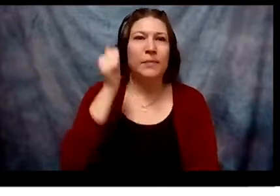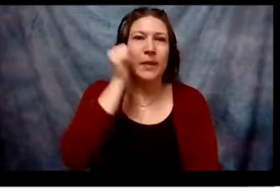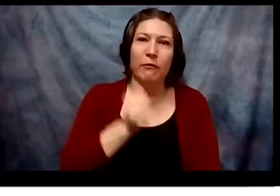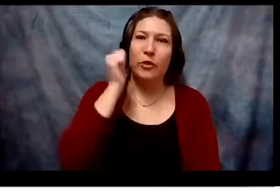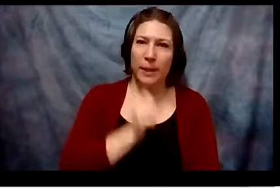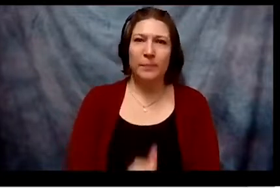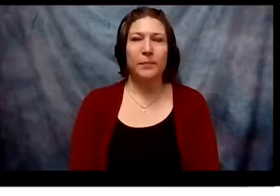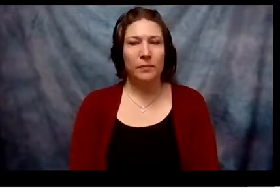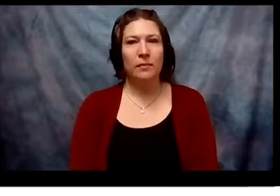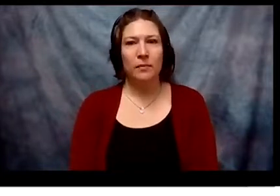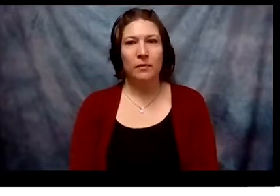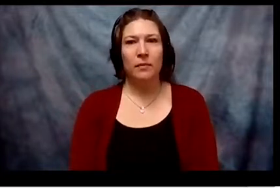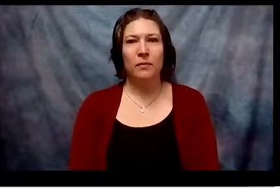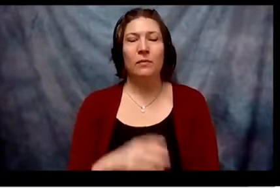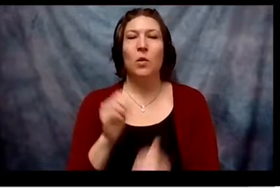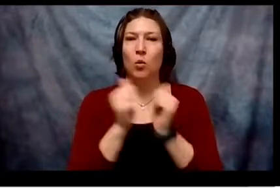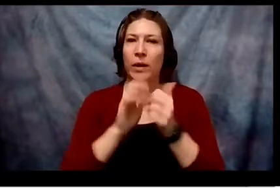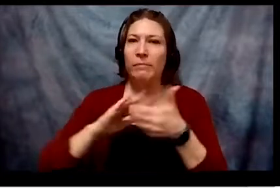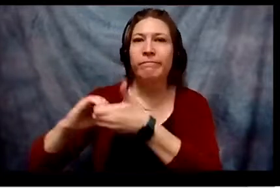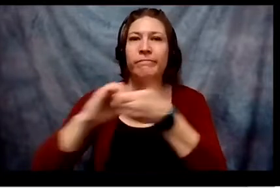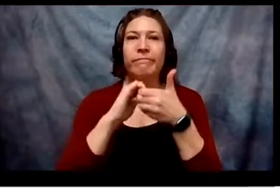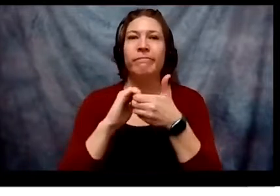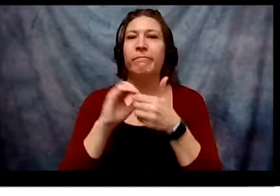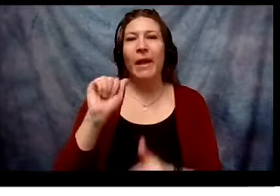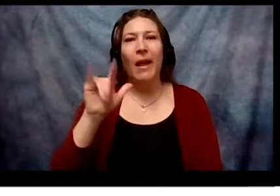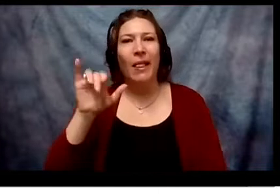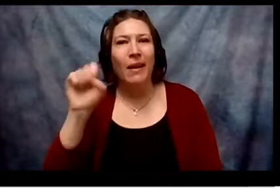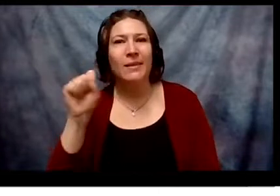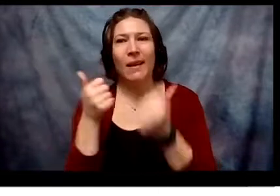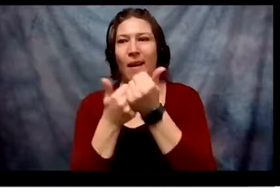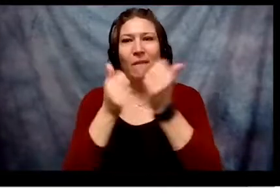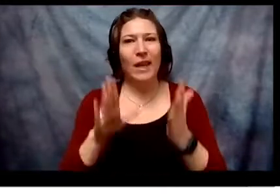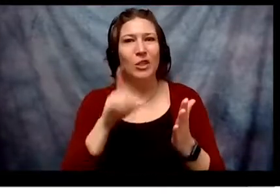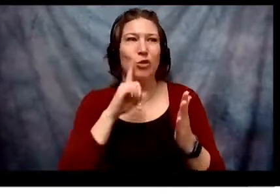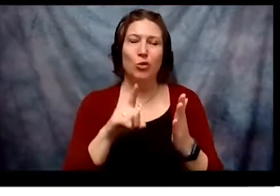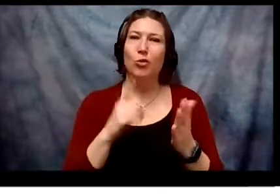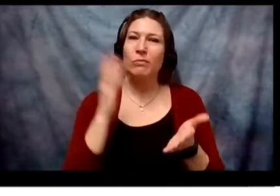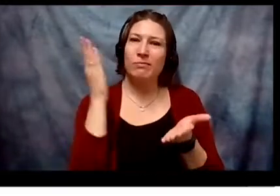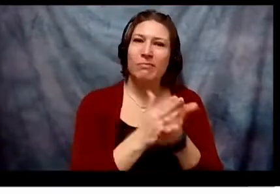with allies and advocates to stop society from mistreating and